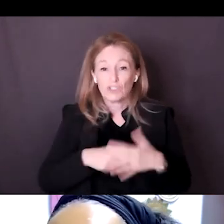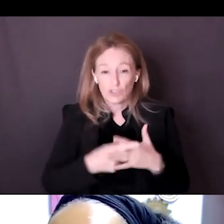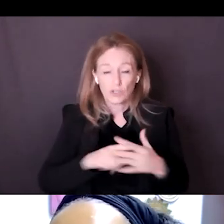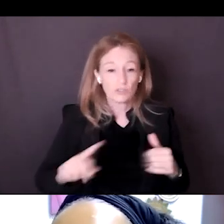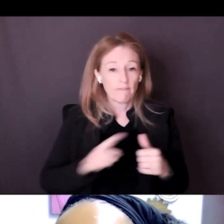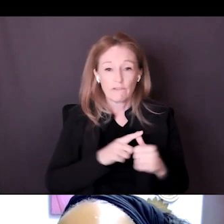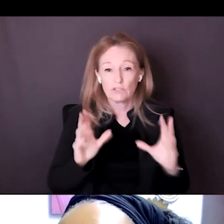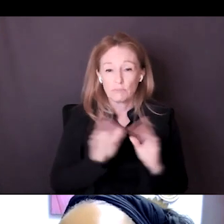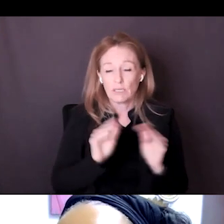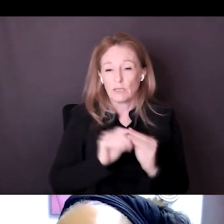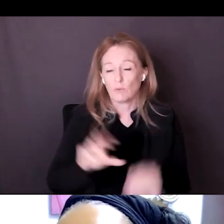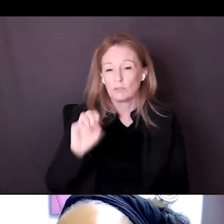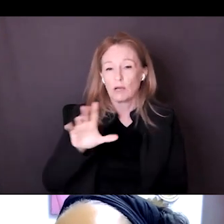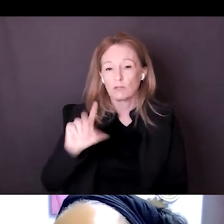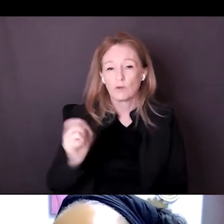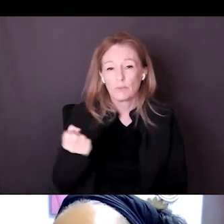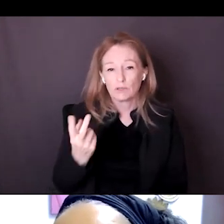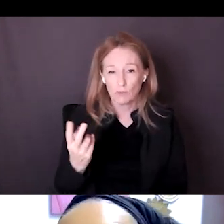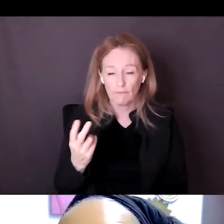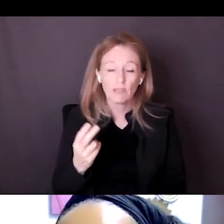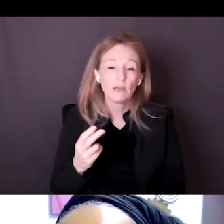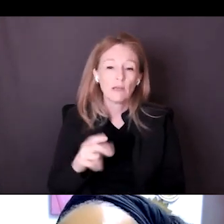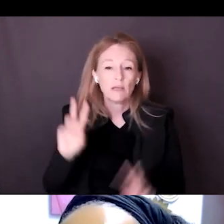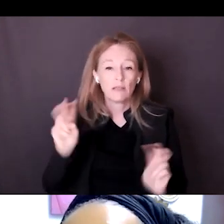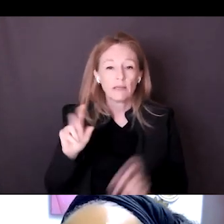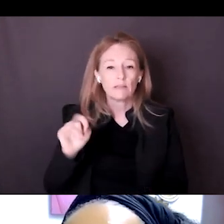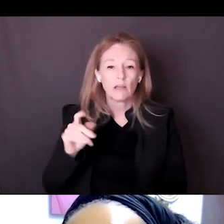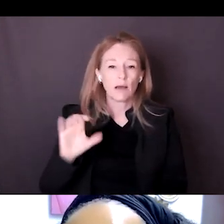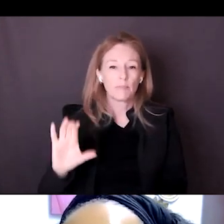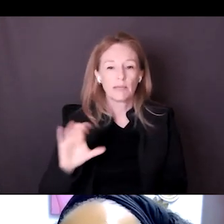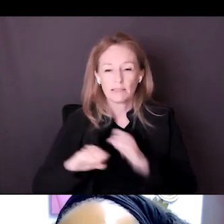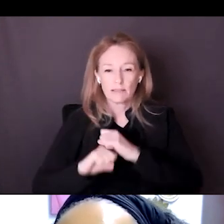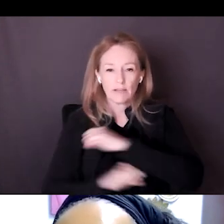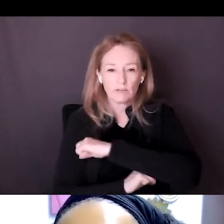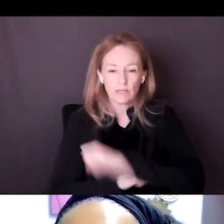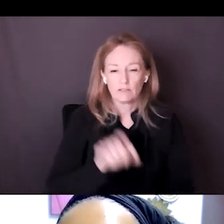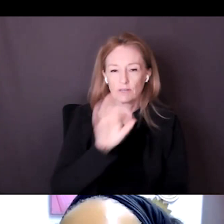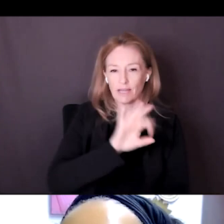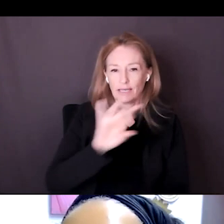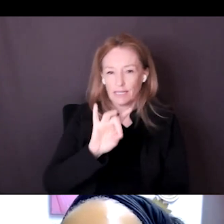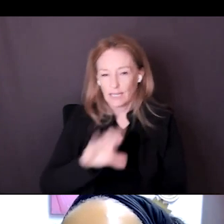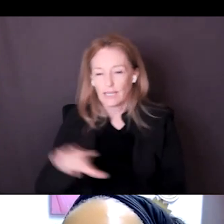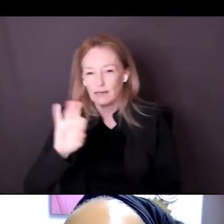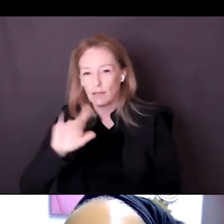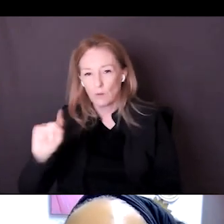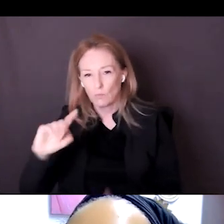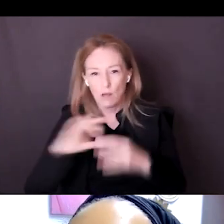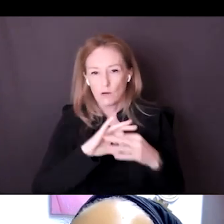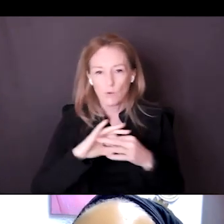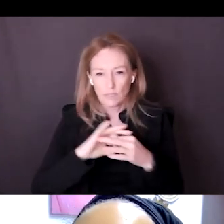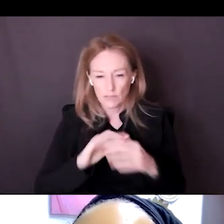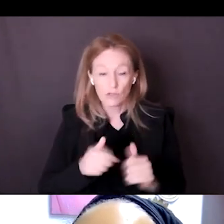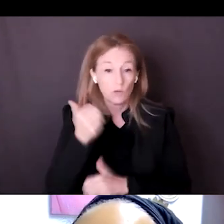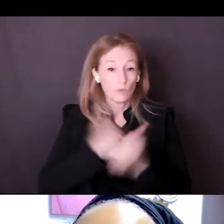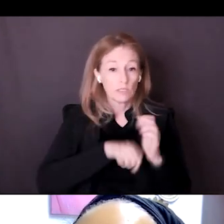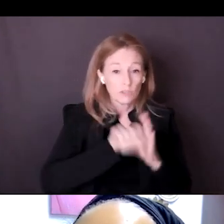THE 1ST2TH WITH WHAT STATES AND TERRITORIES AND COUNTIES AND